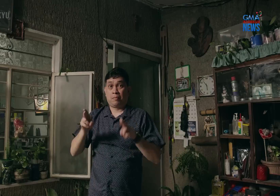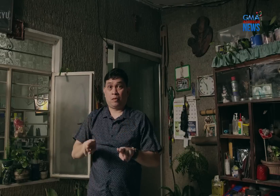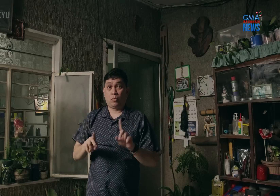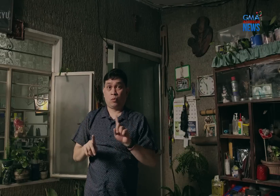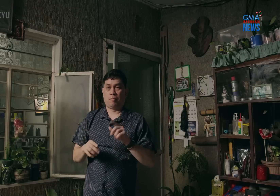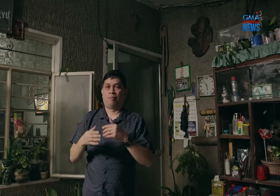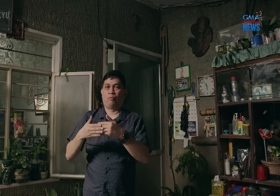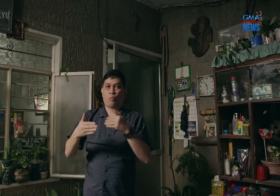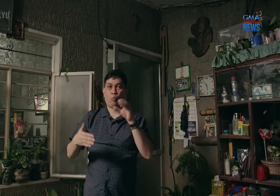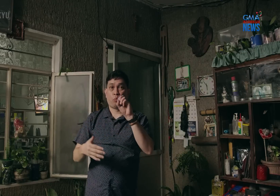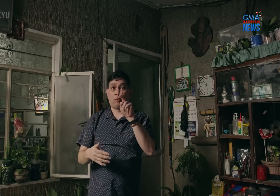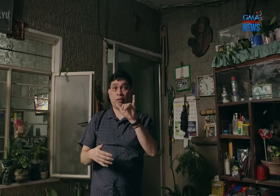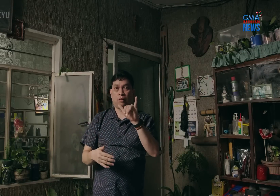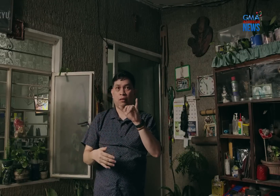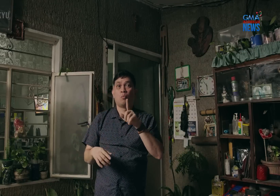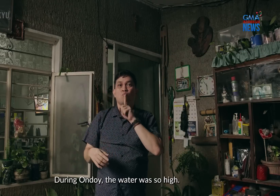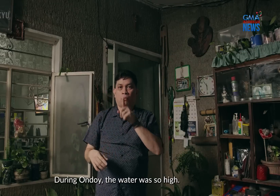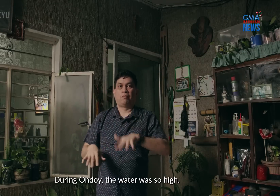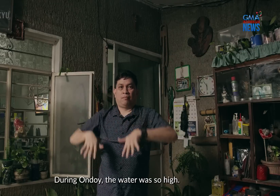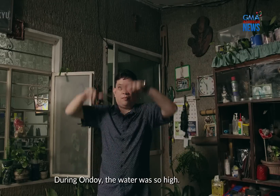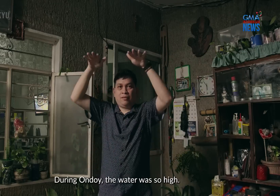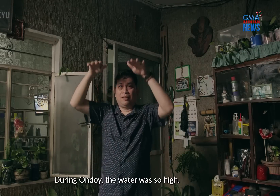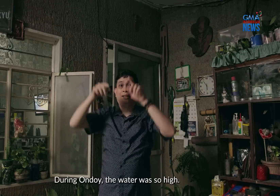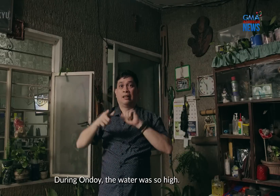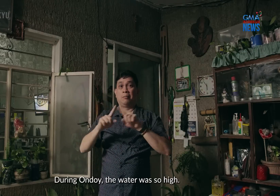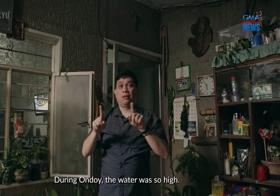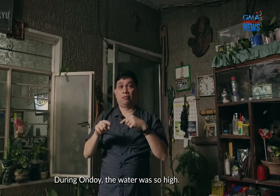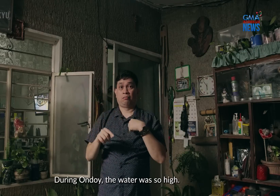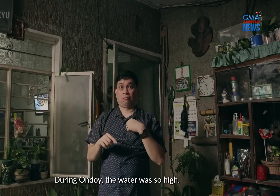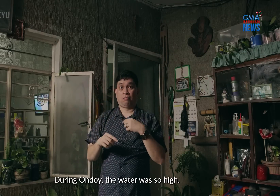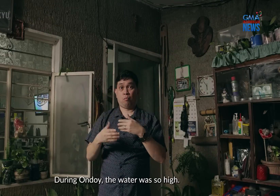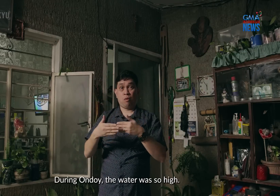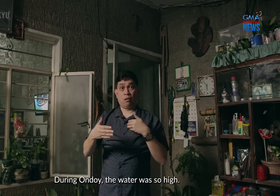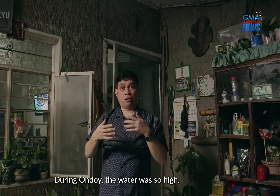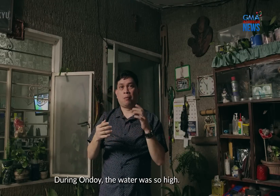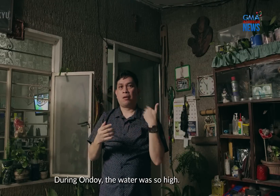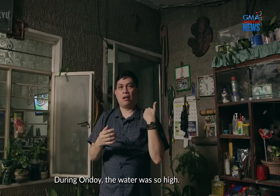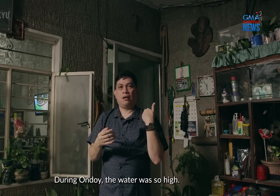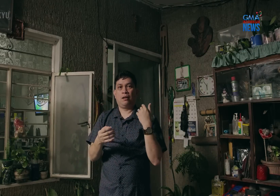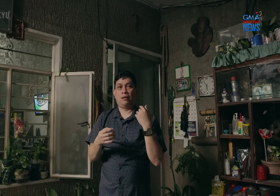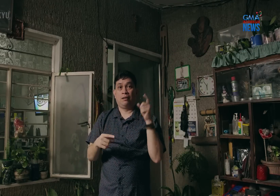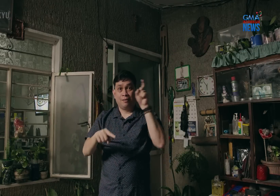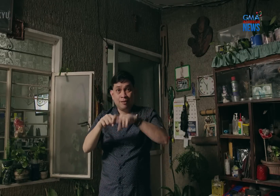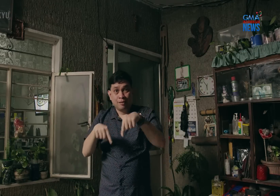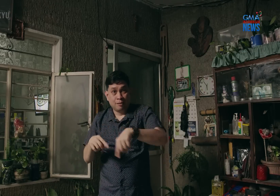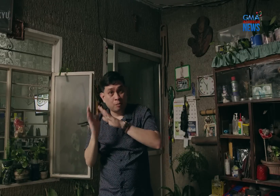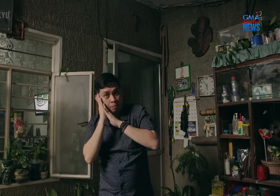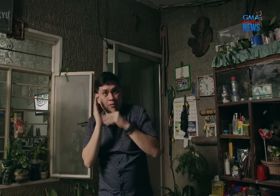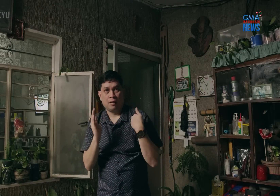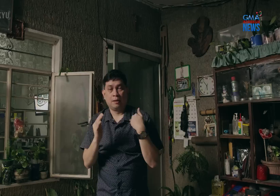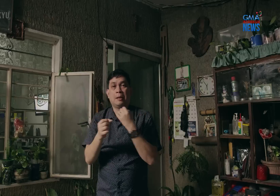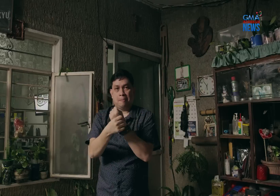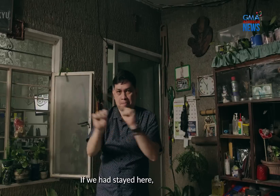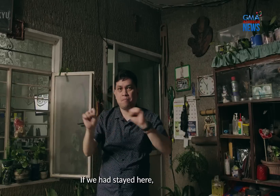When Ondoy hit, the floodwater rose to this level, the same as Ulysses. The water reached this point.